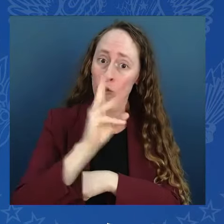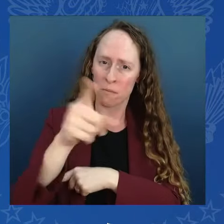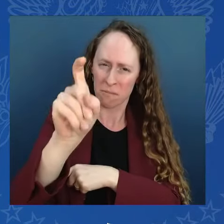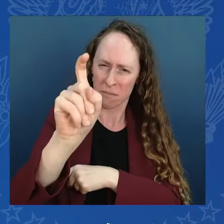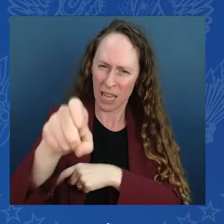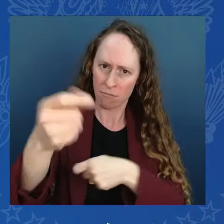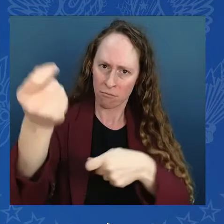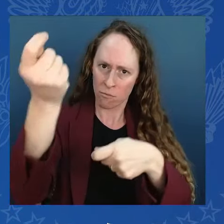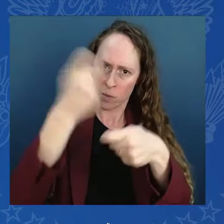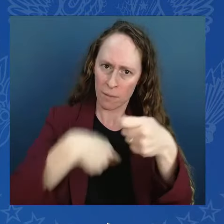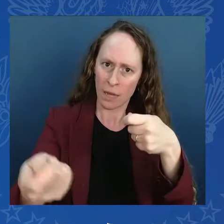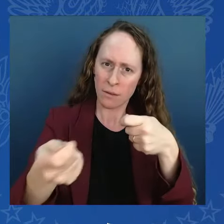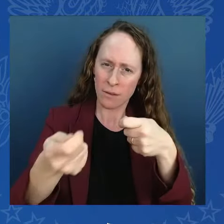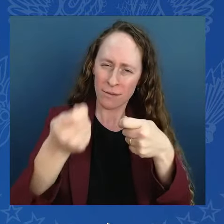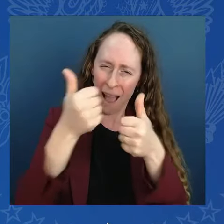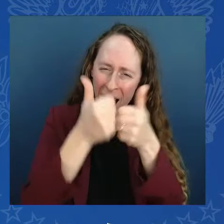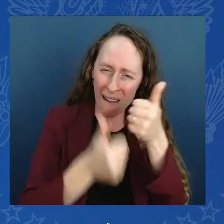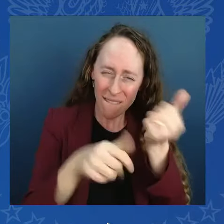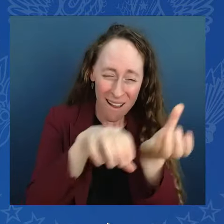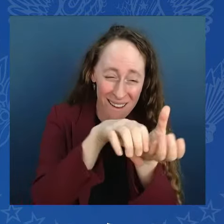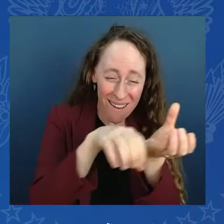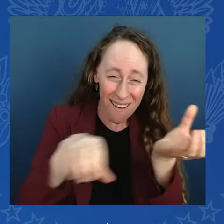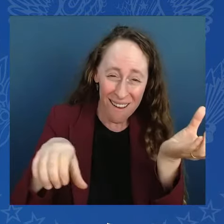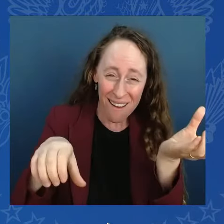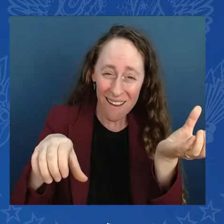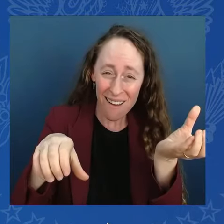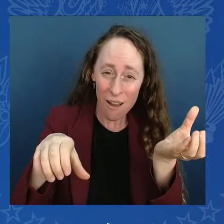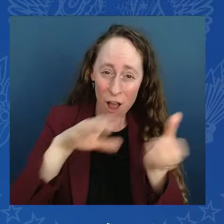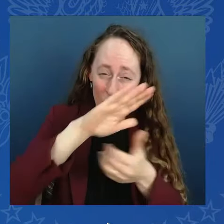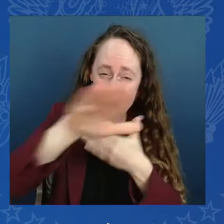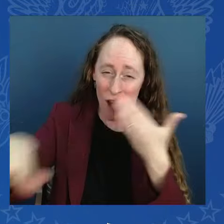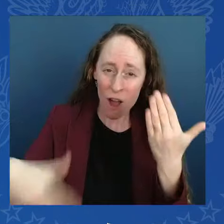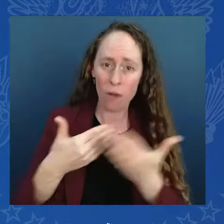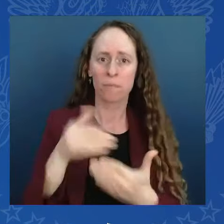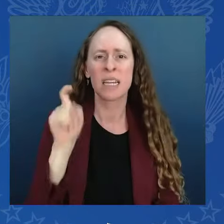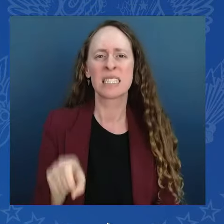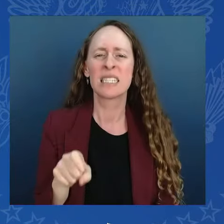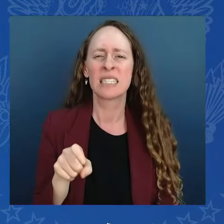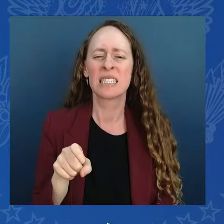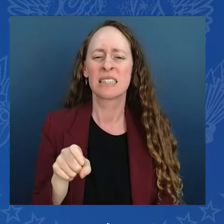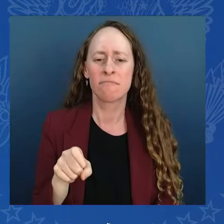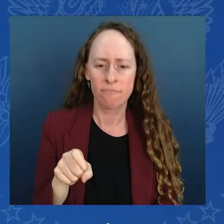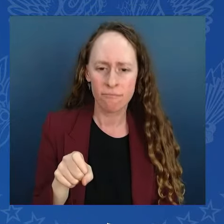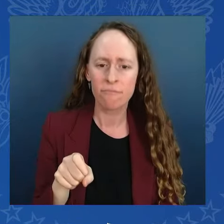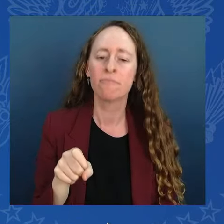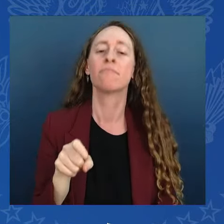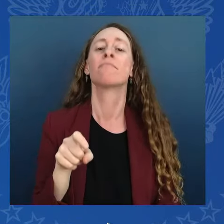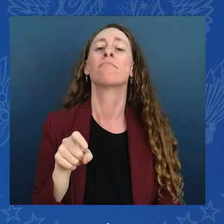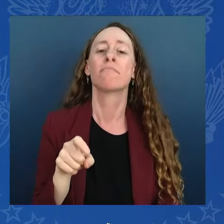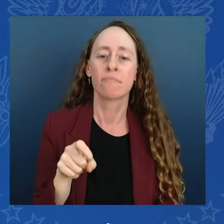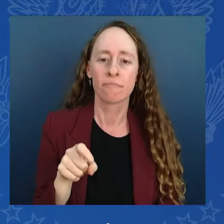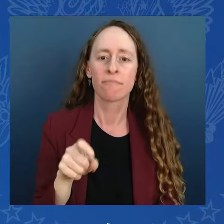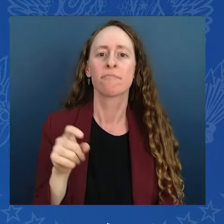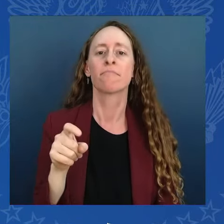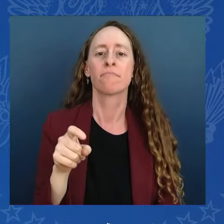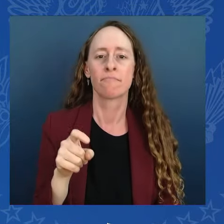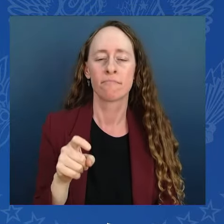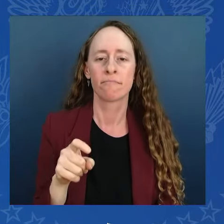Not only are we setting a priority, we're showing up as a partner to get it done. Over the past couple of years,